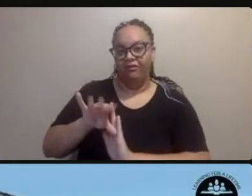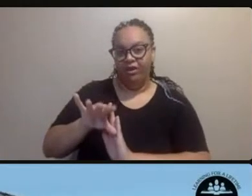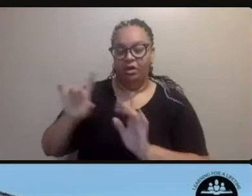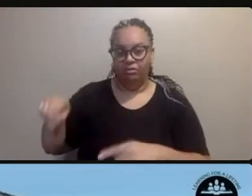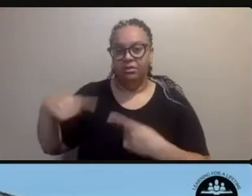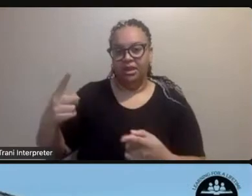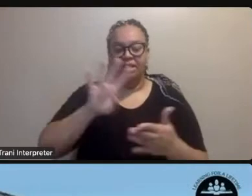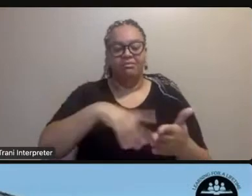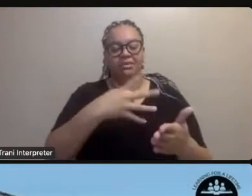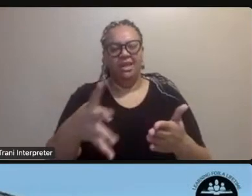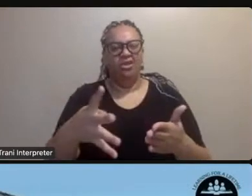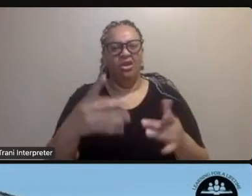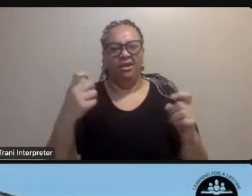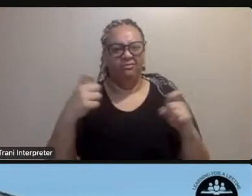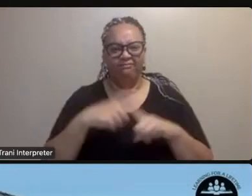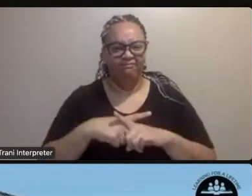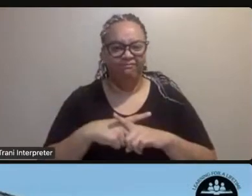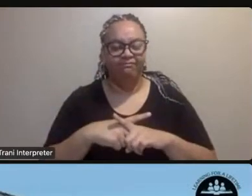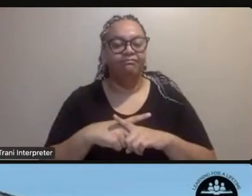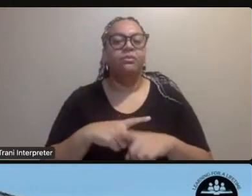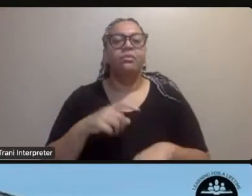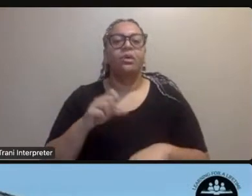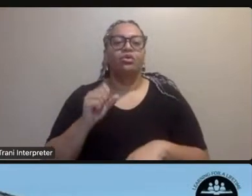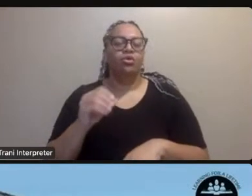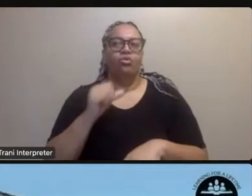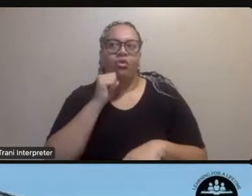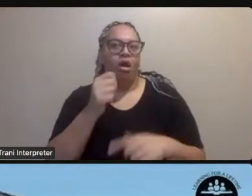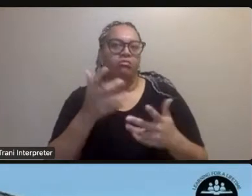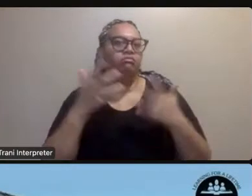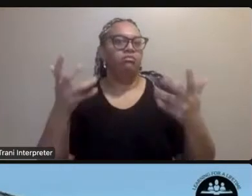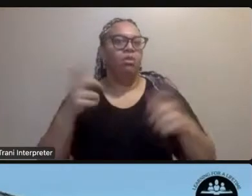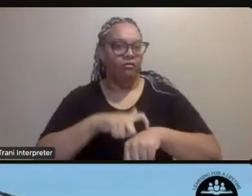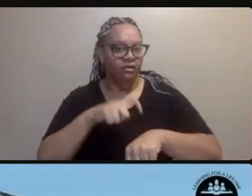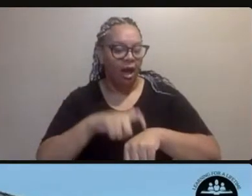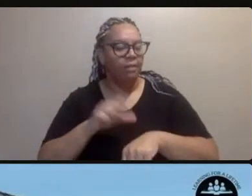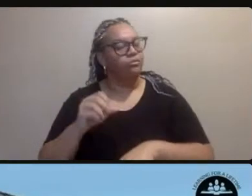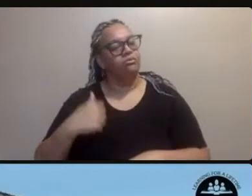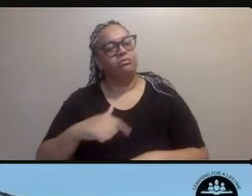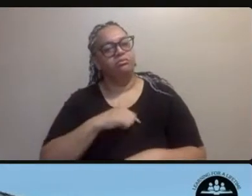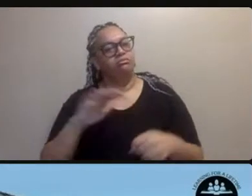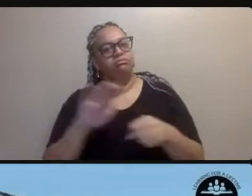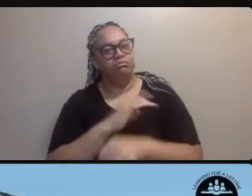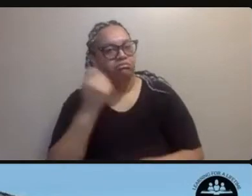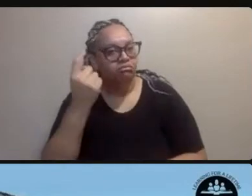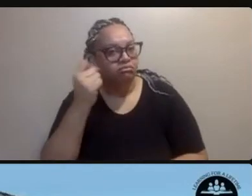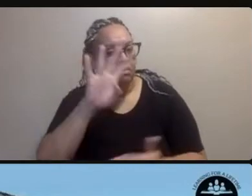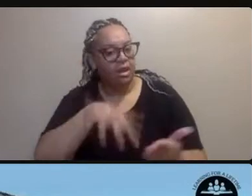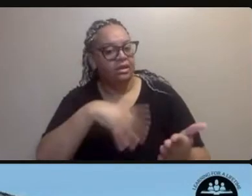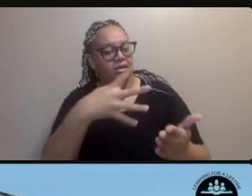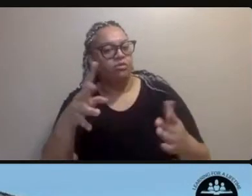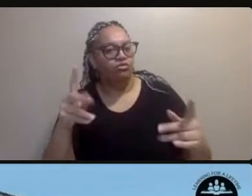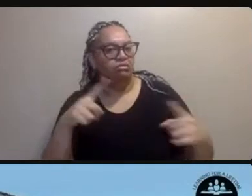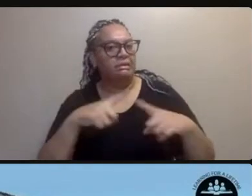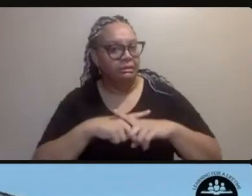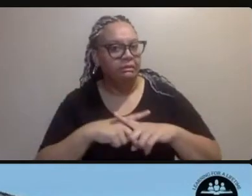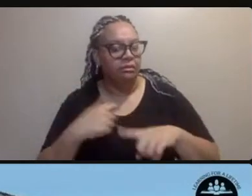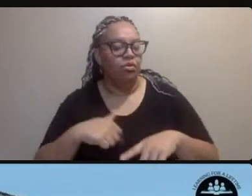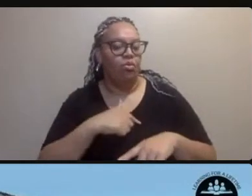VIDEO INTERVIEW AND THEN TWO OR THREE WHO HAVE SUBMITTED VIDEOS SINCE THEY HAD SCHEDULING